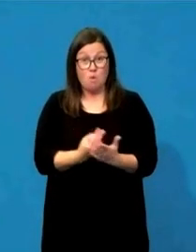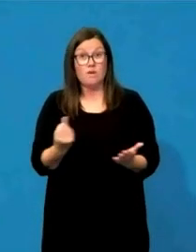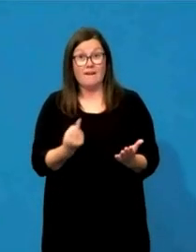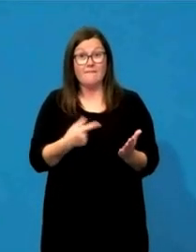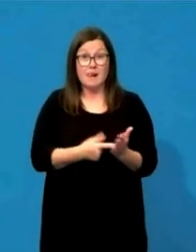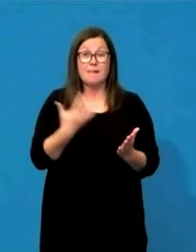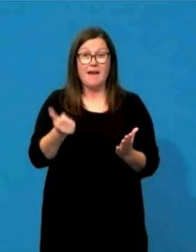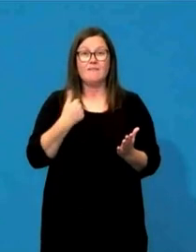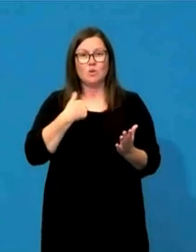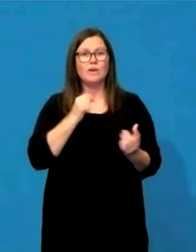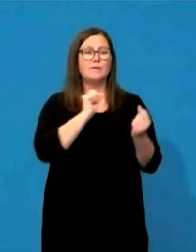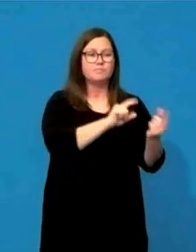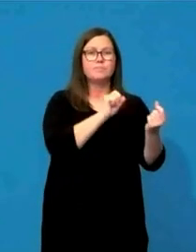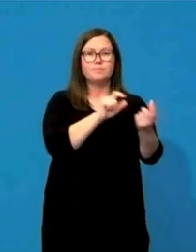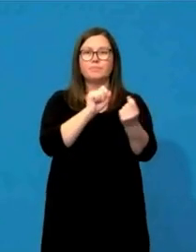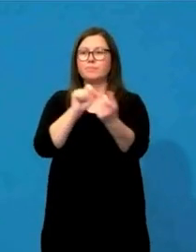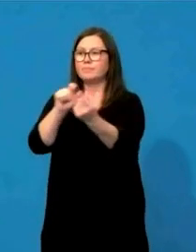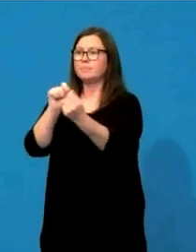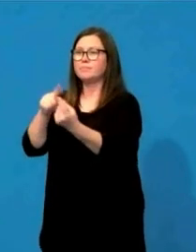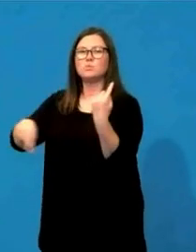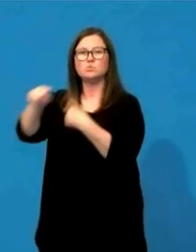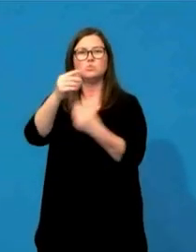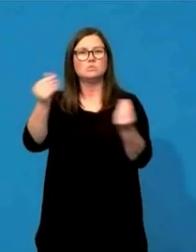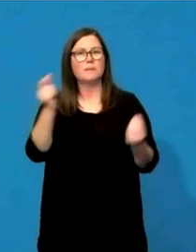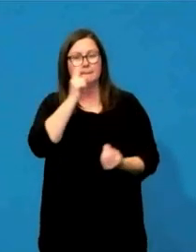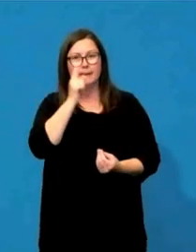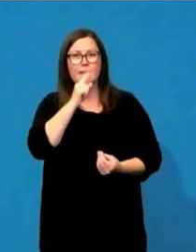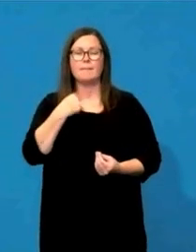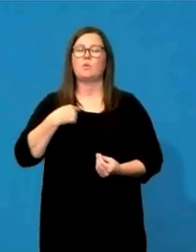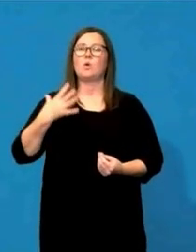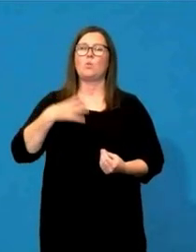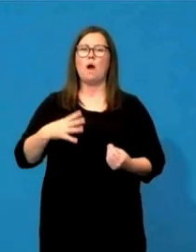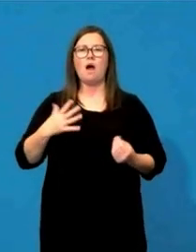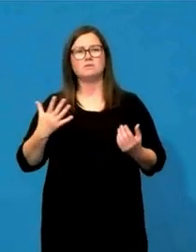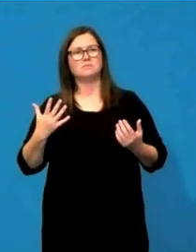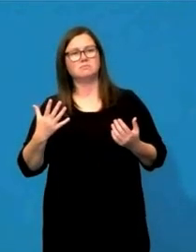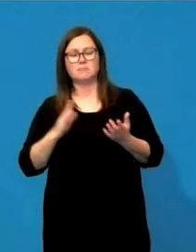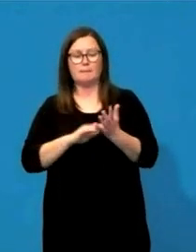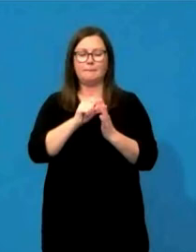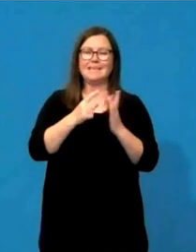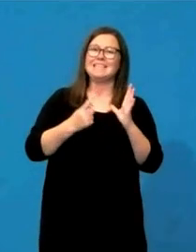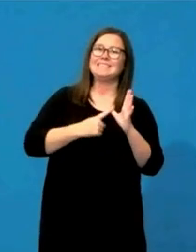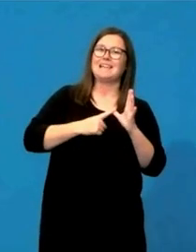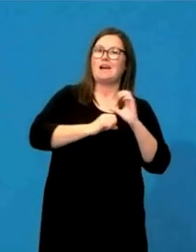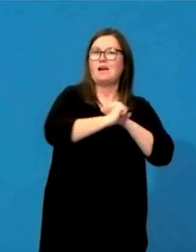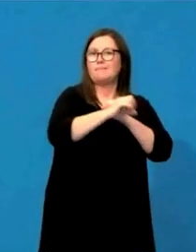be interested, but we decided to do a media statement to help raise awareness to try to get some traction.